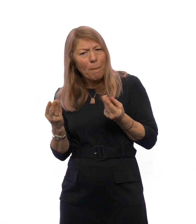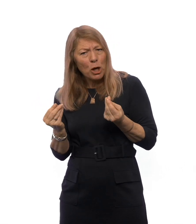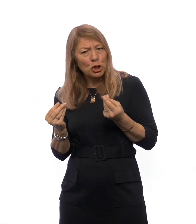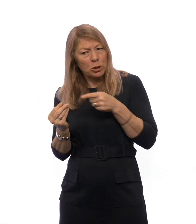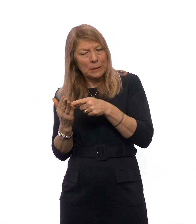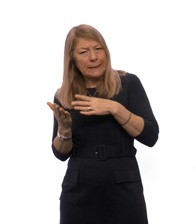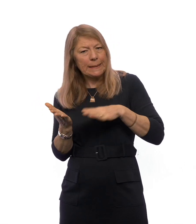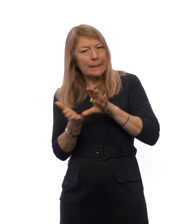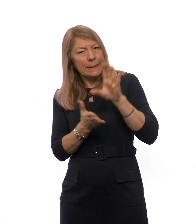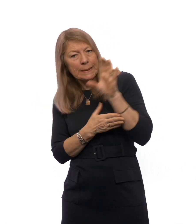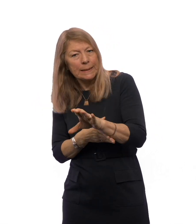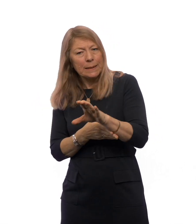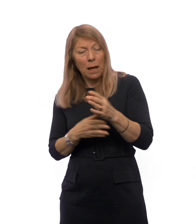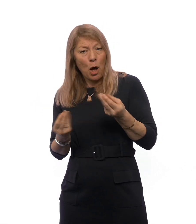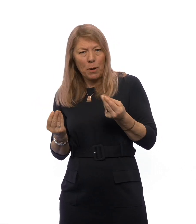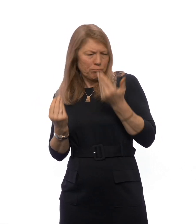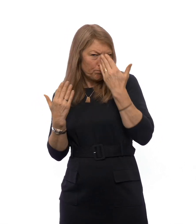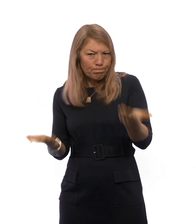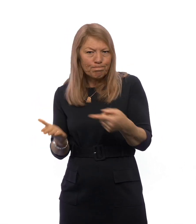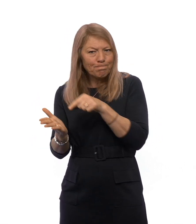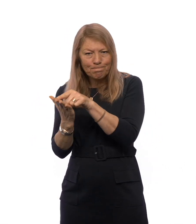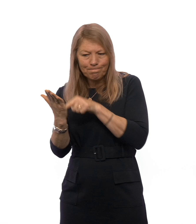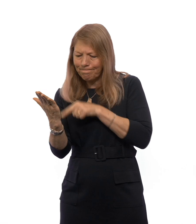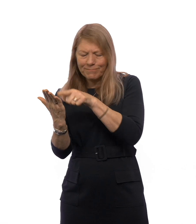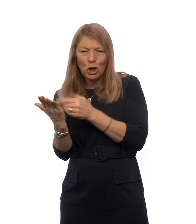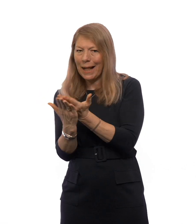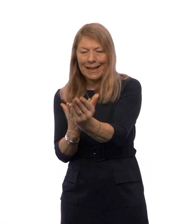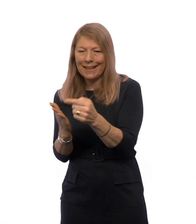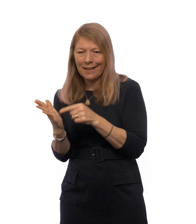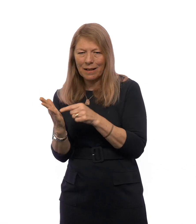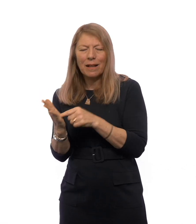be designated as prescribed organisations and the guidance they will be required to follow,